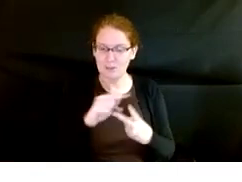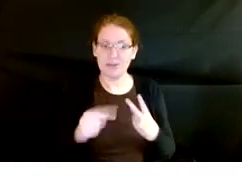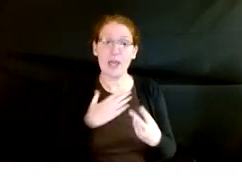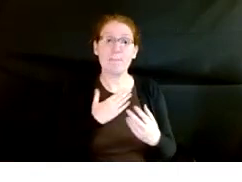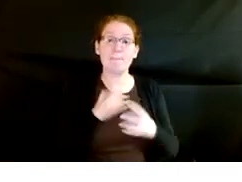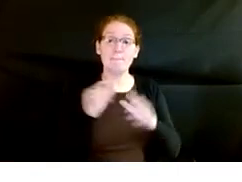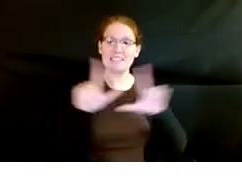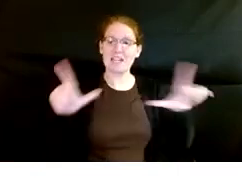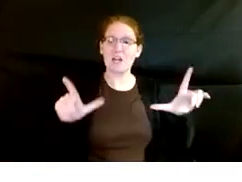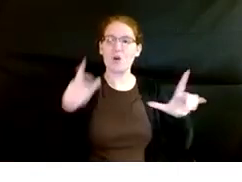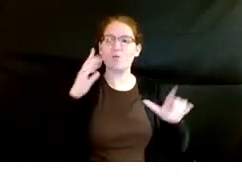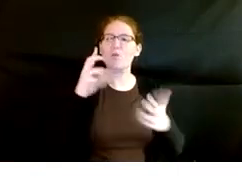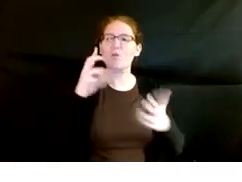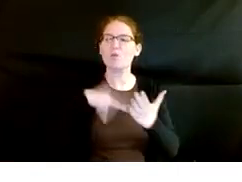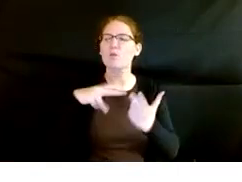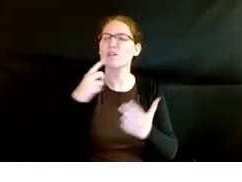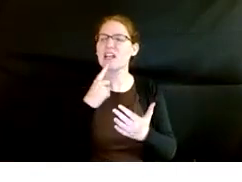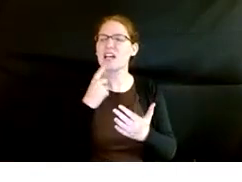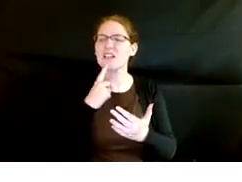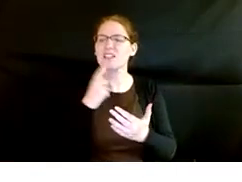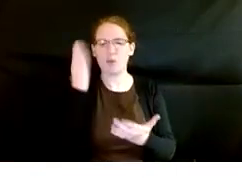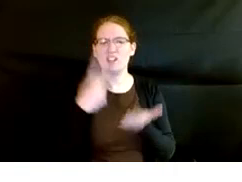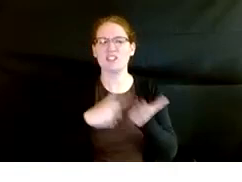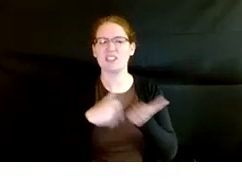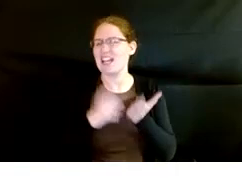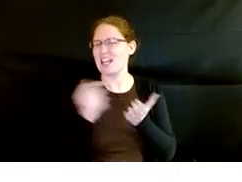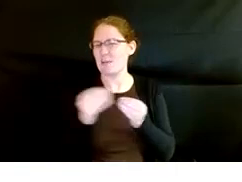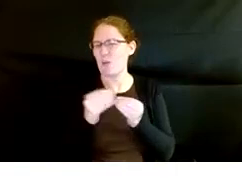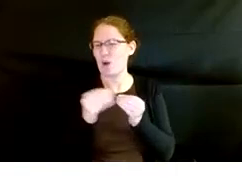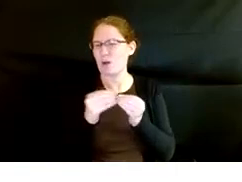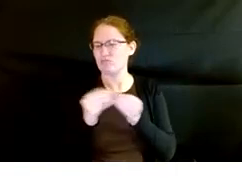read you what it says and then then I'll go over these and tie them up with with COVID and also the